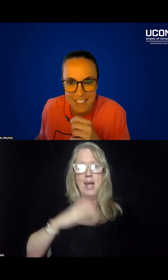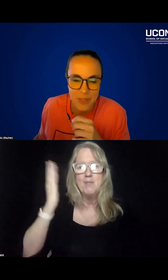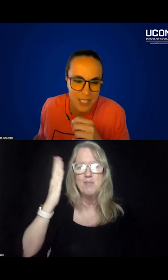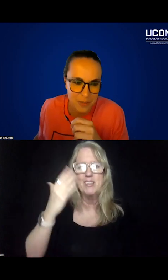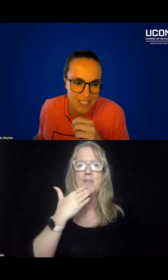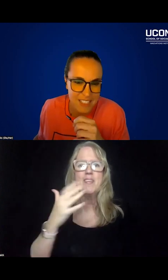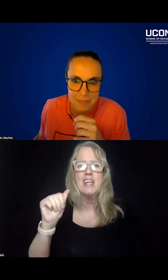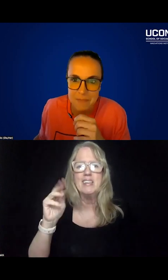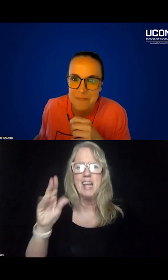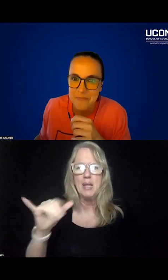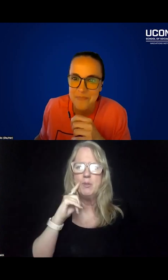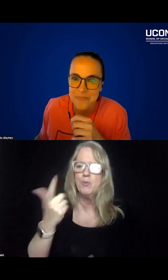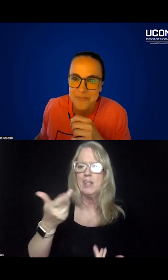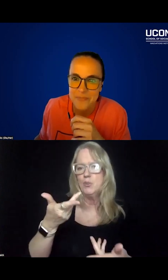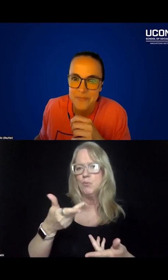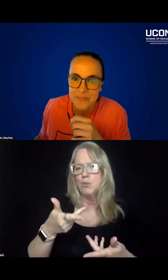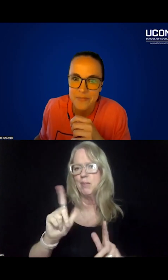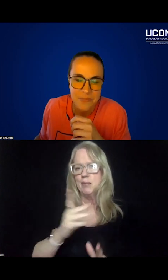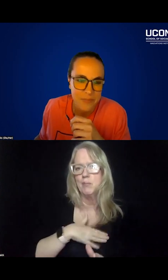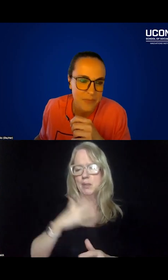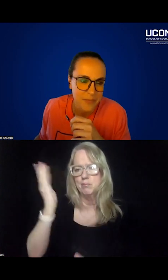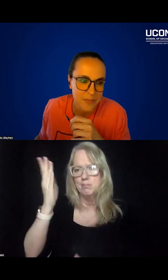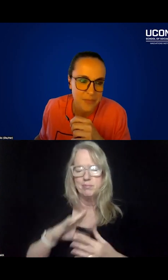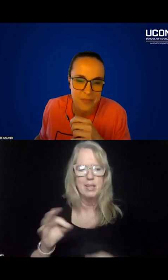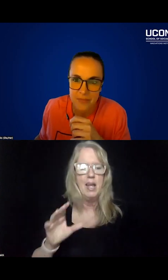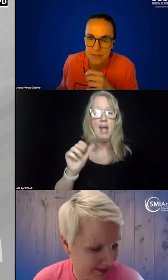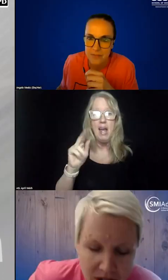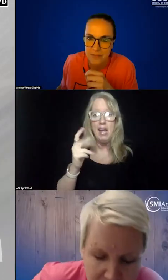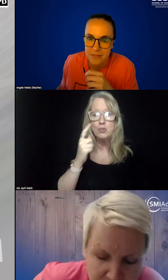THANKS FOR GIVING ME THE TIME. >> ANGELA, A PLEASURE AS